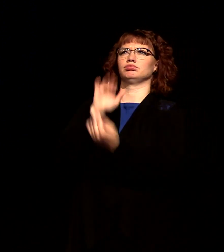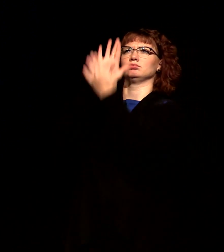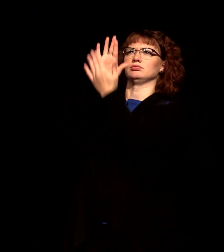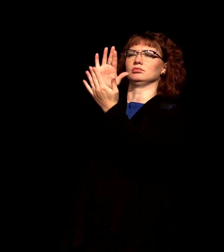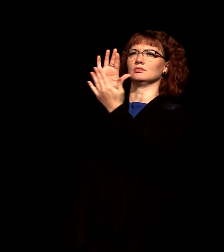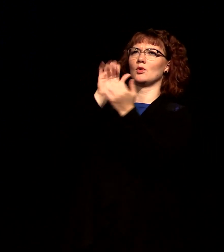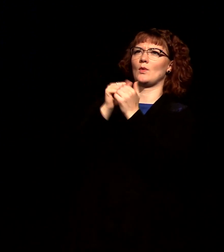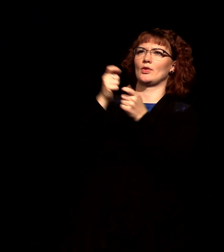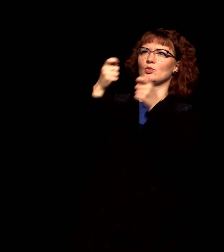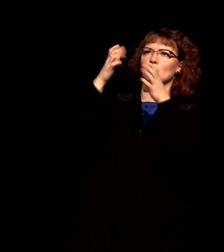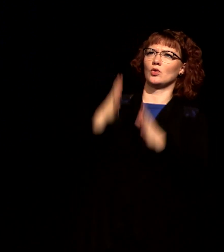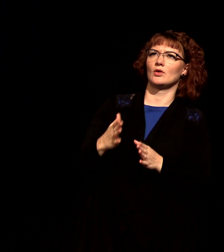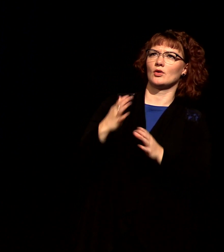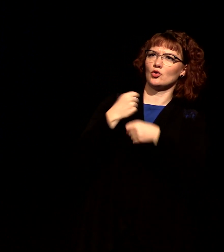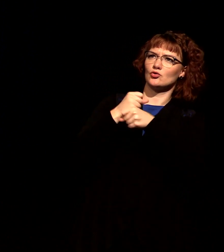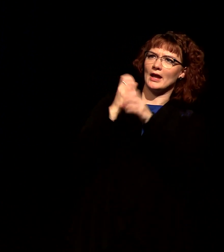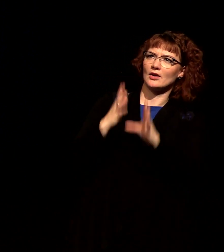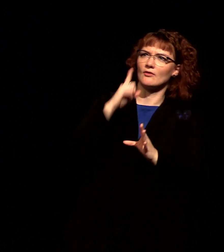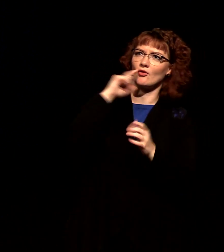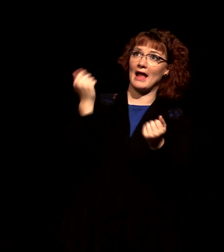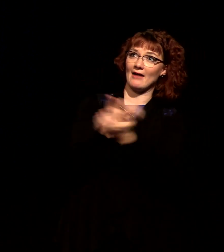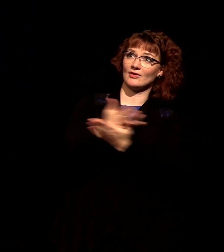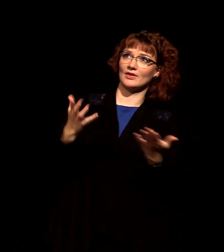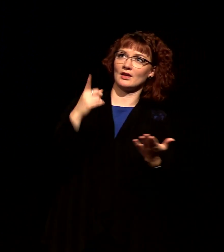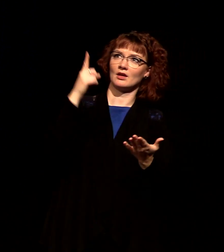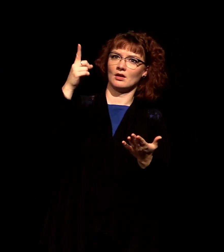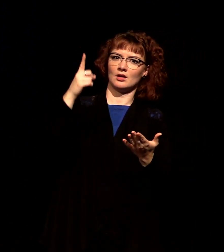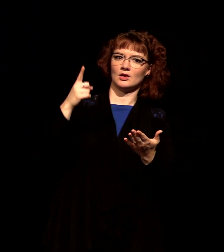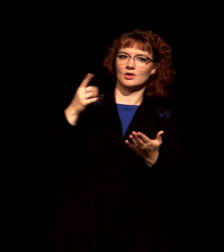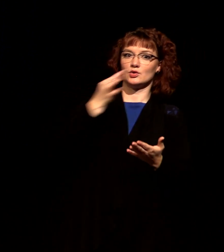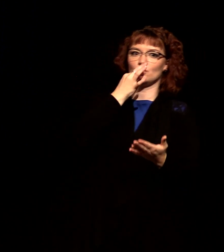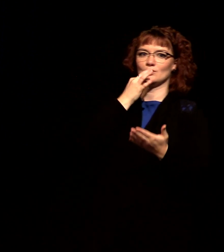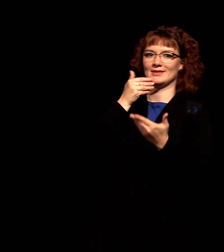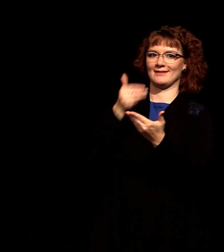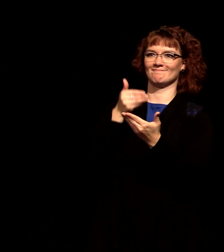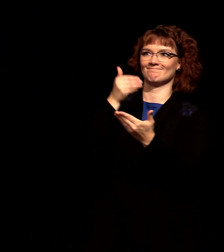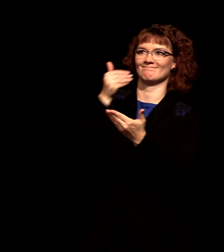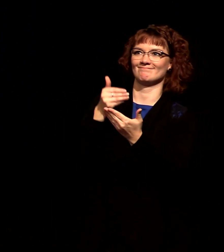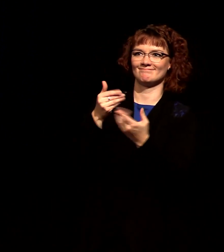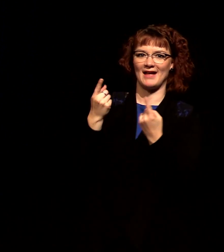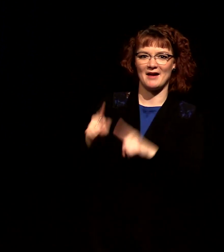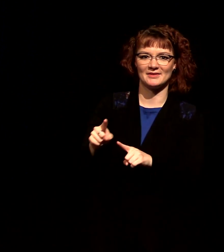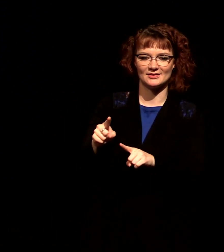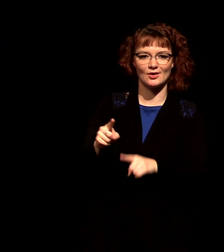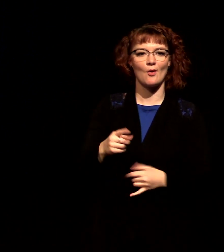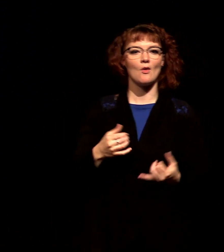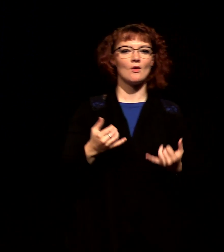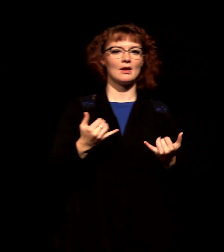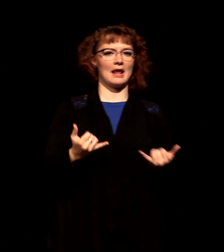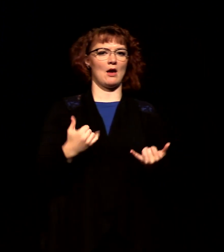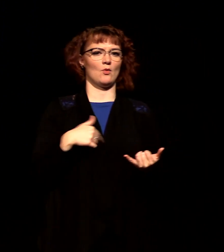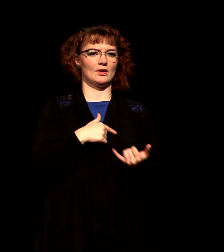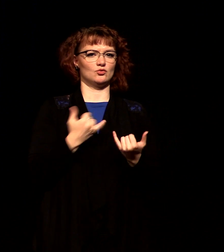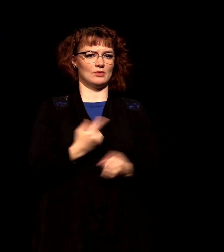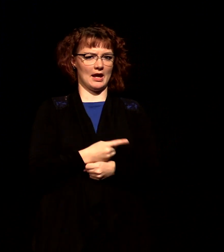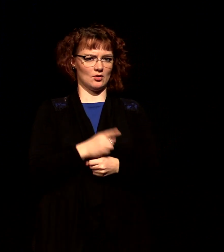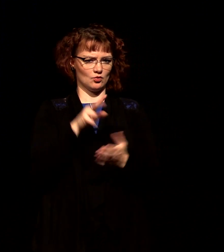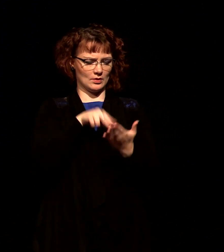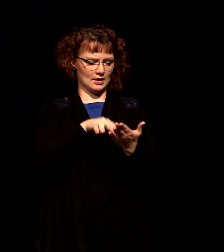ruler, the creator of all is about to take place. As modern day readers of this, we are reminded of his dominion, and